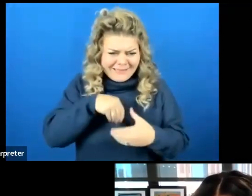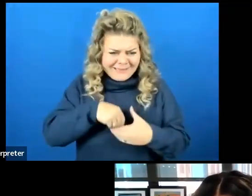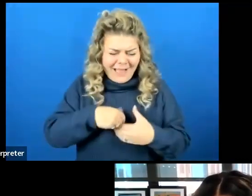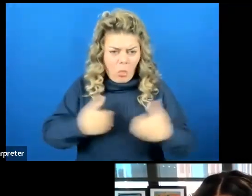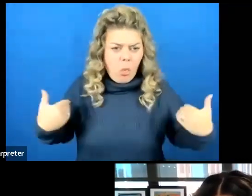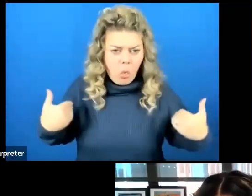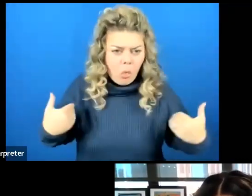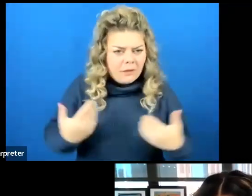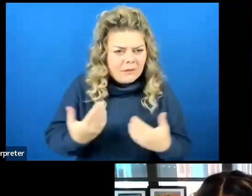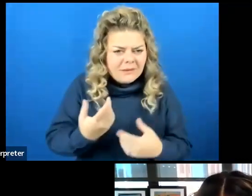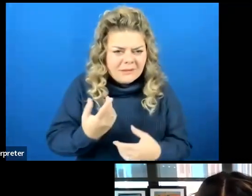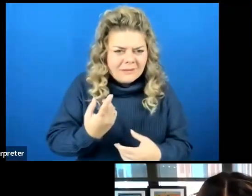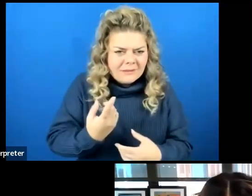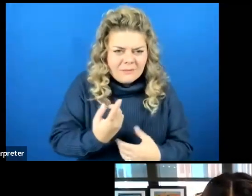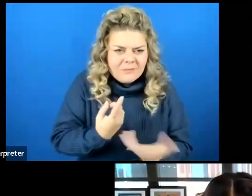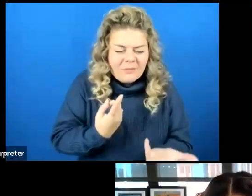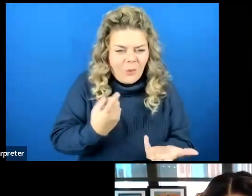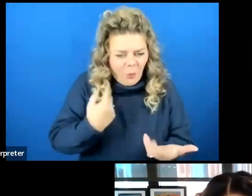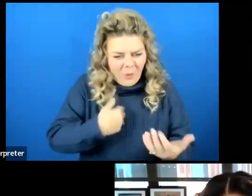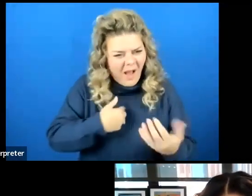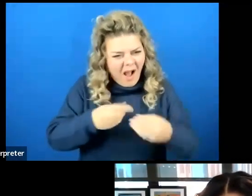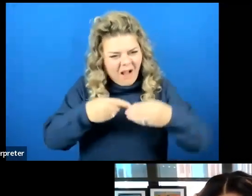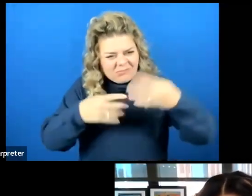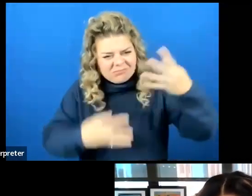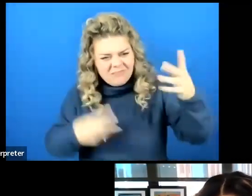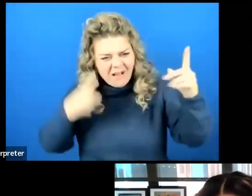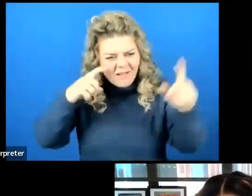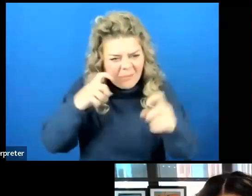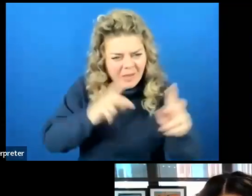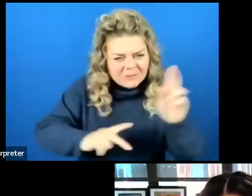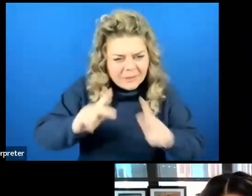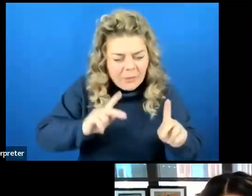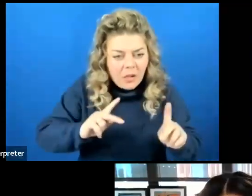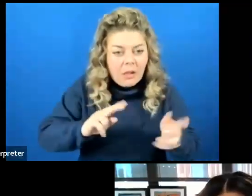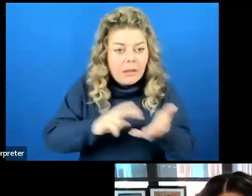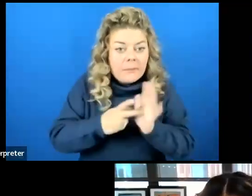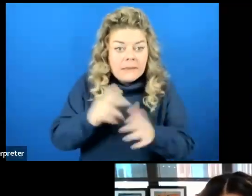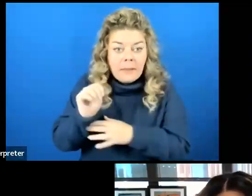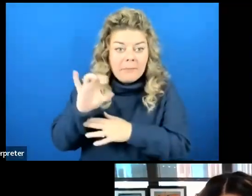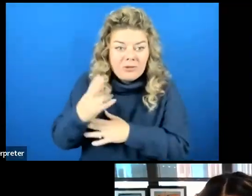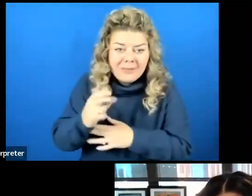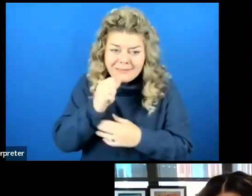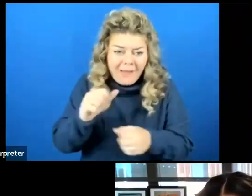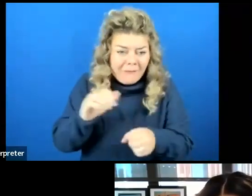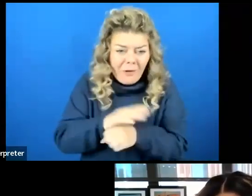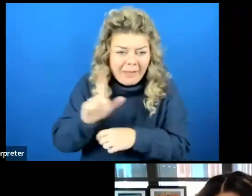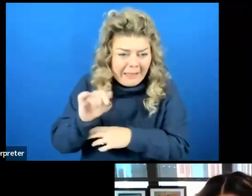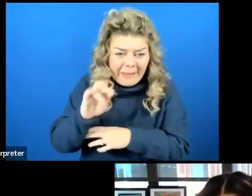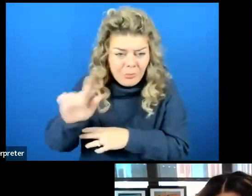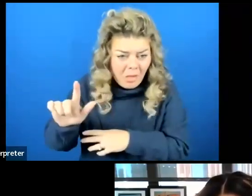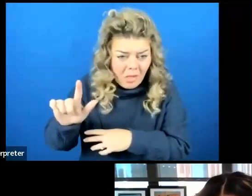that Michigan is like more that that fully liberal, even the data that we've collected in our climate survey